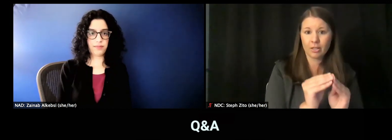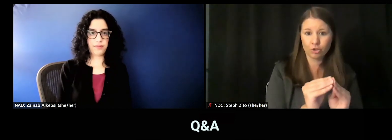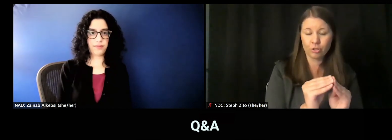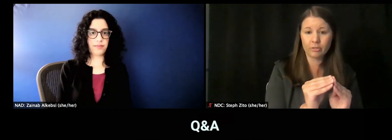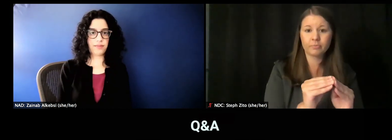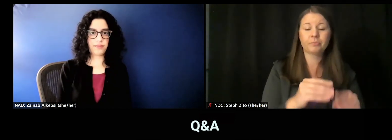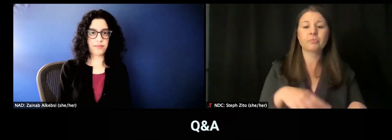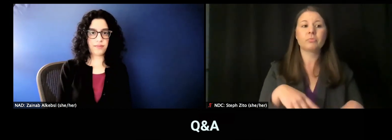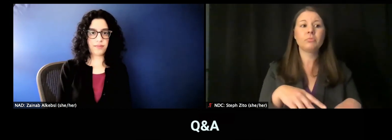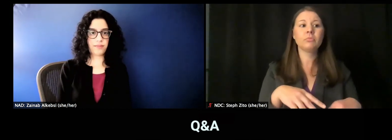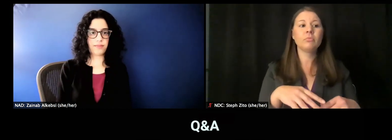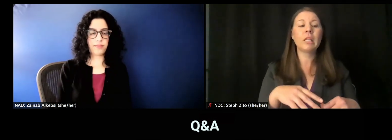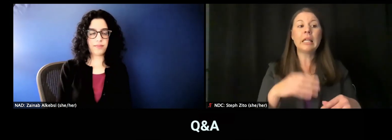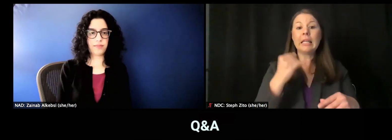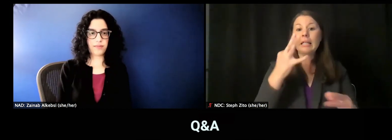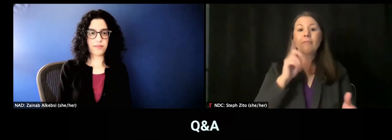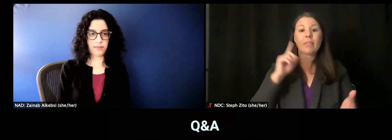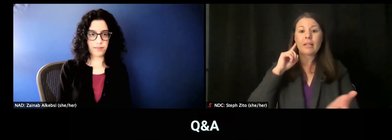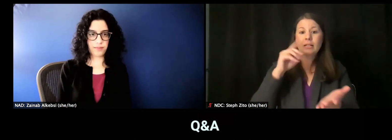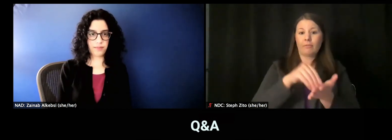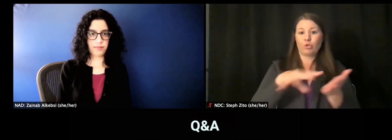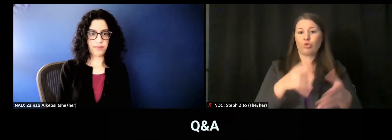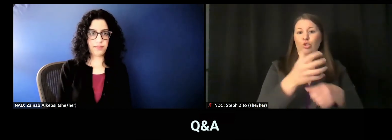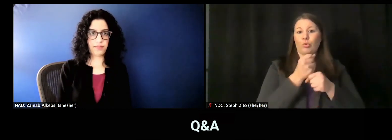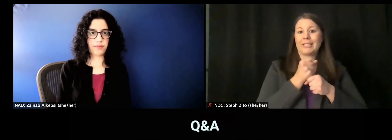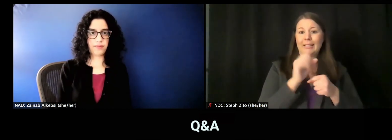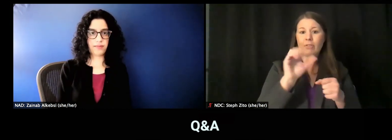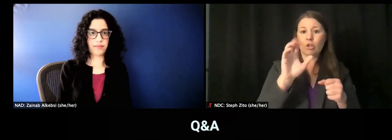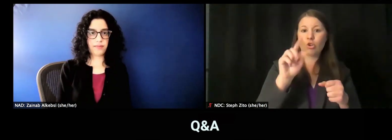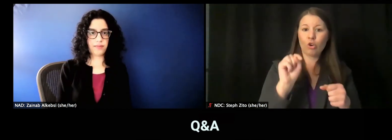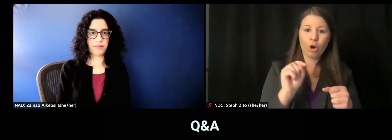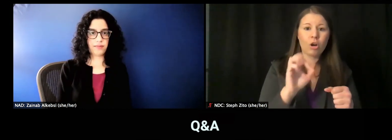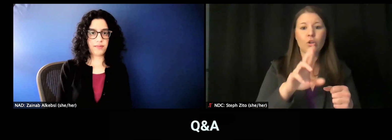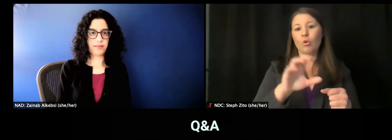decides to record that session, and if the deaf student is